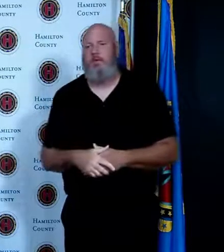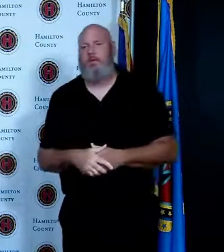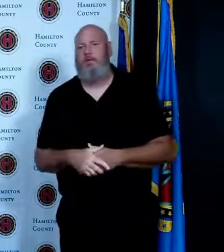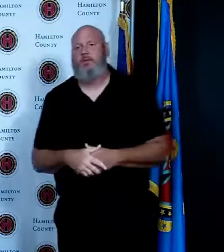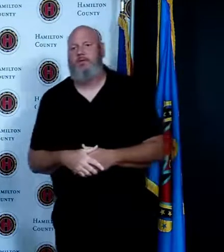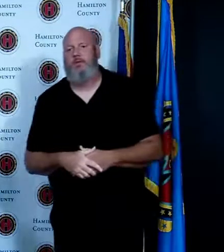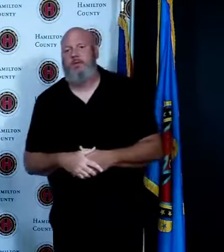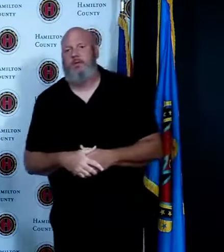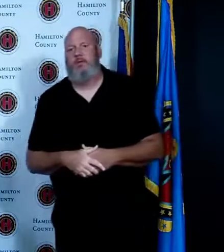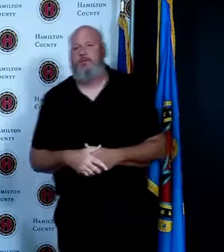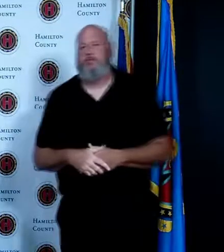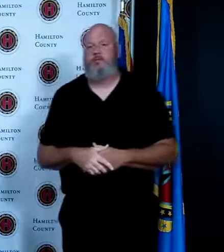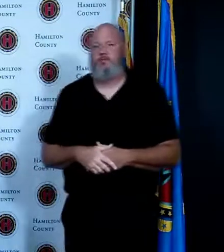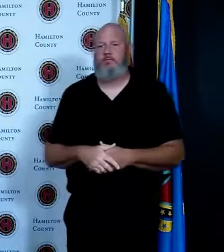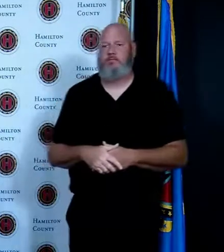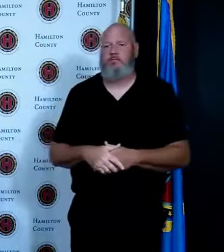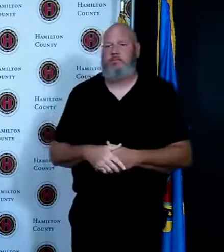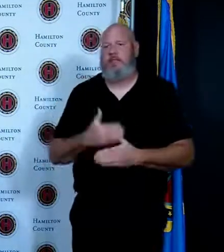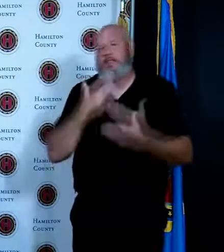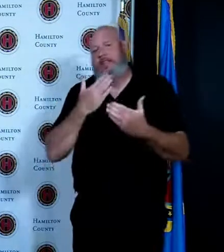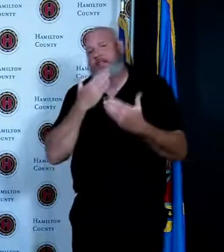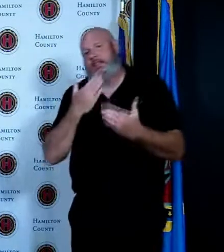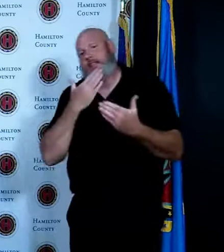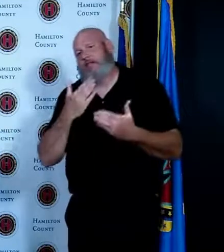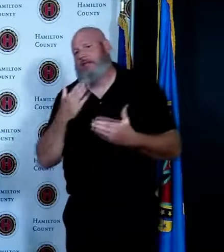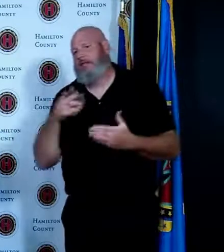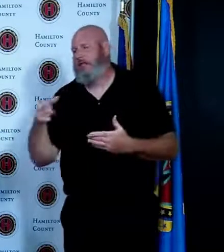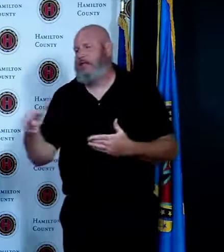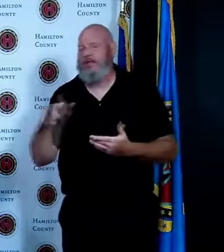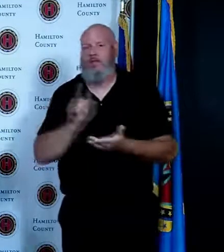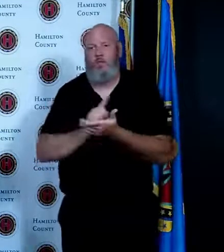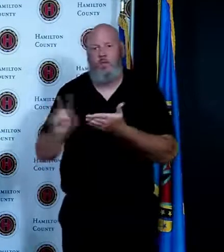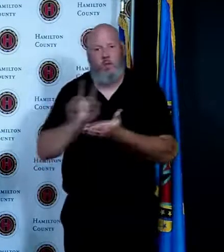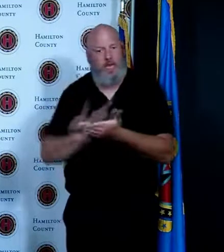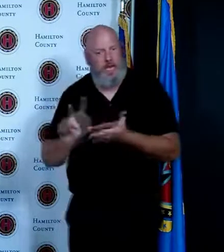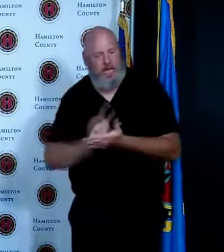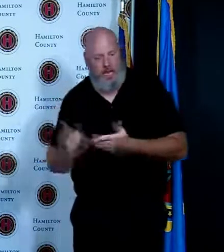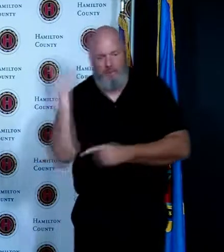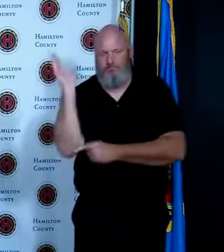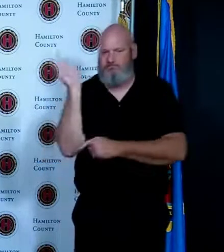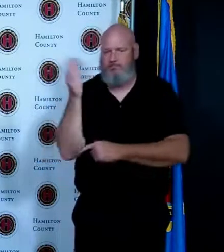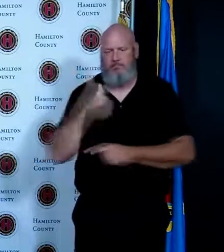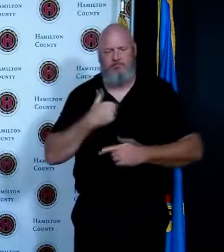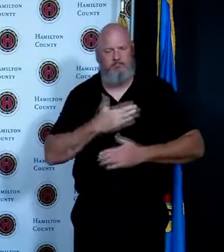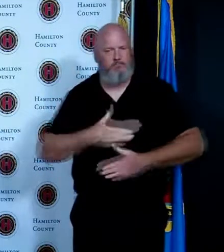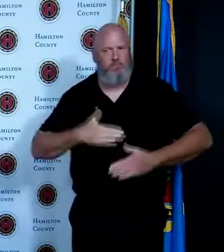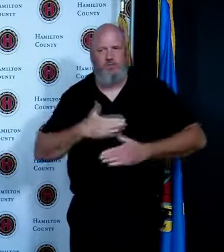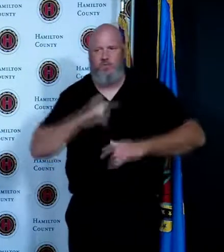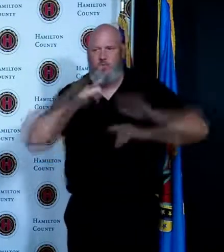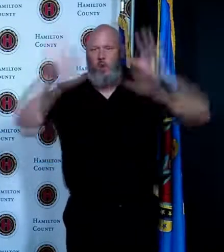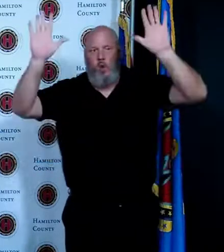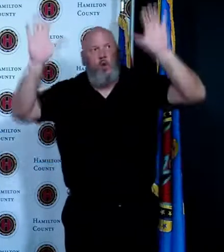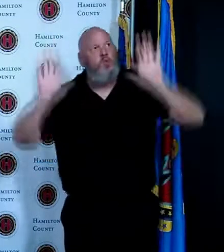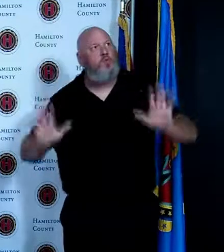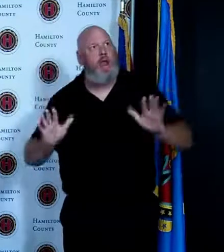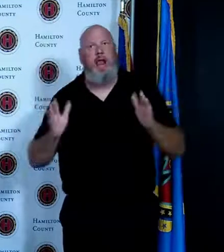holding these weekly briefings these have been a great opportunity to get information out to our communities and make sure people know what's going on